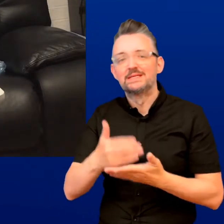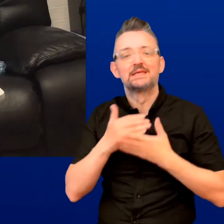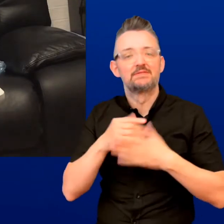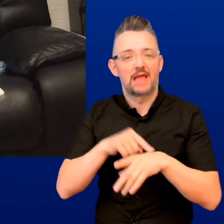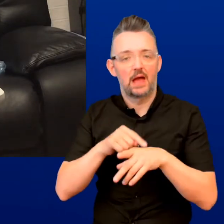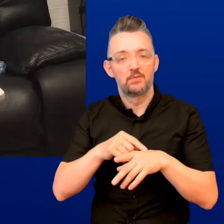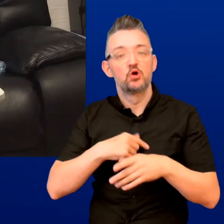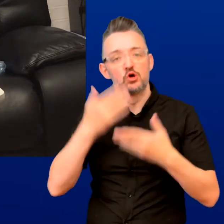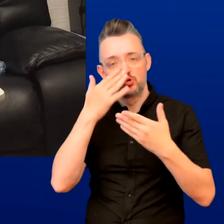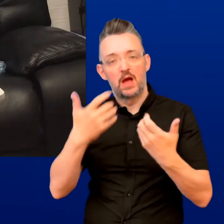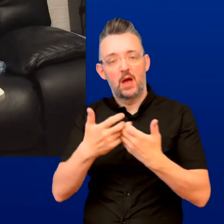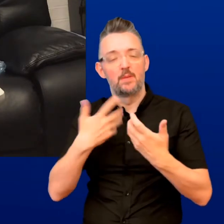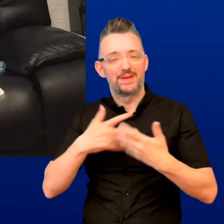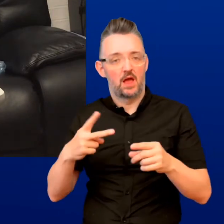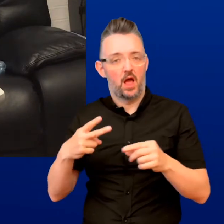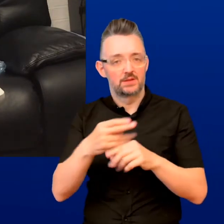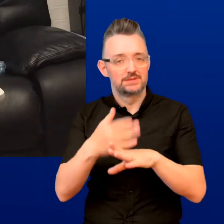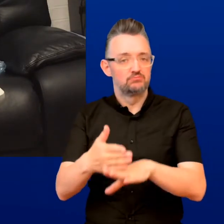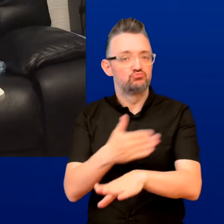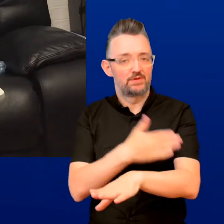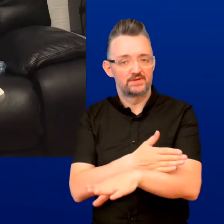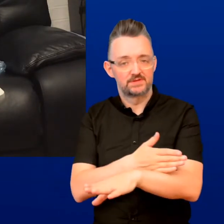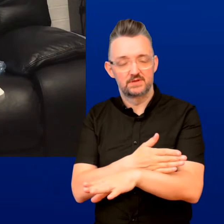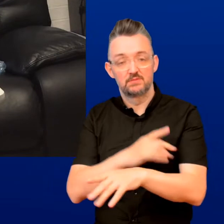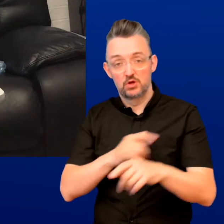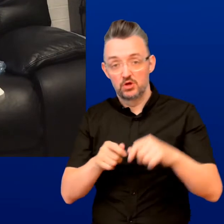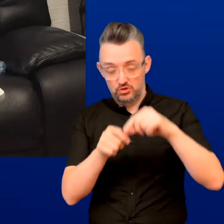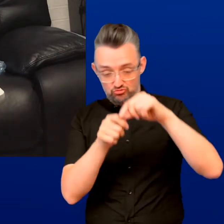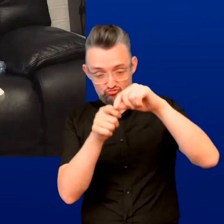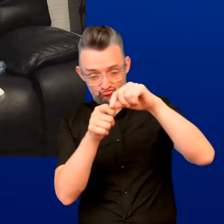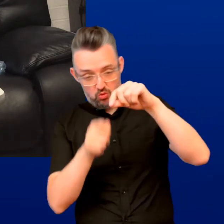already cut some out and I took the ruler and I drew